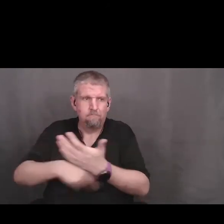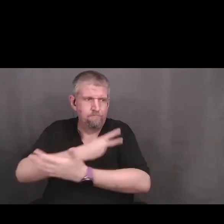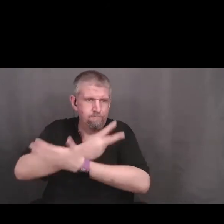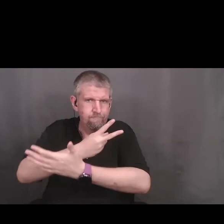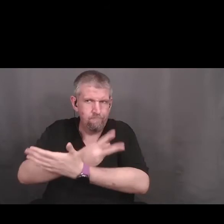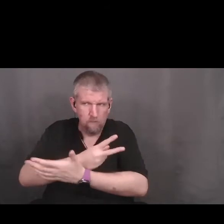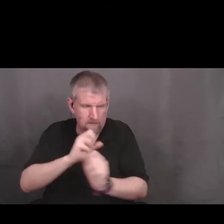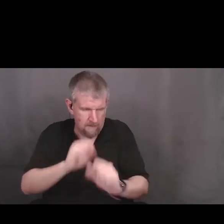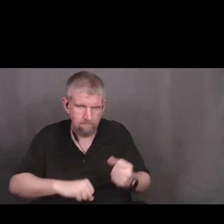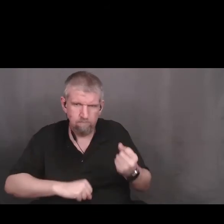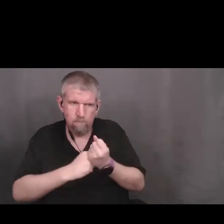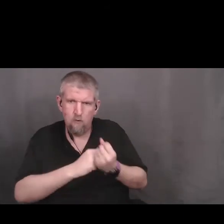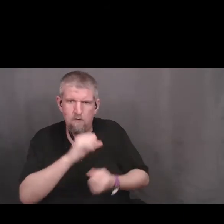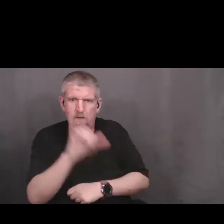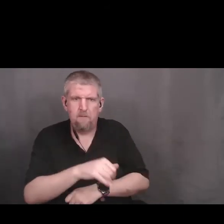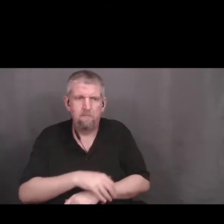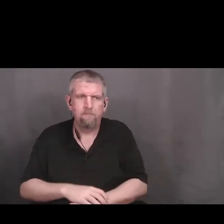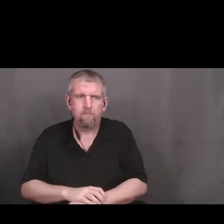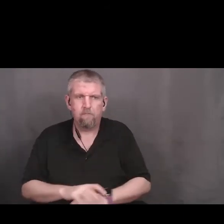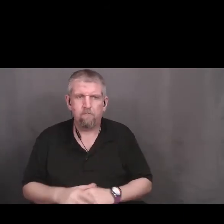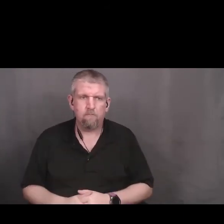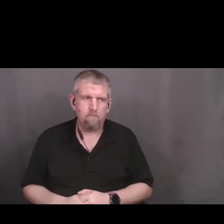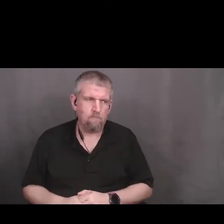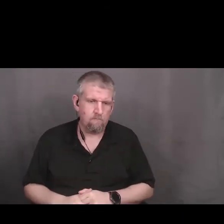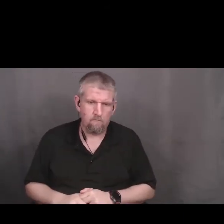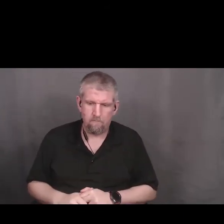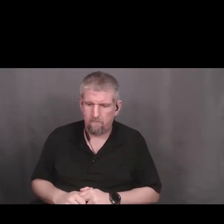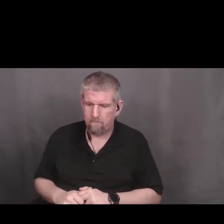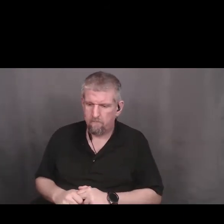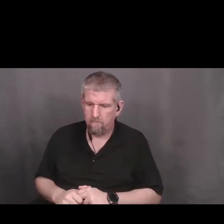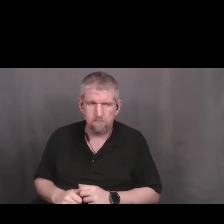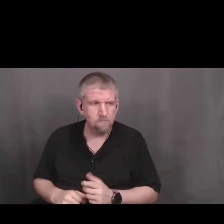Next, I'm going to talk briefly about certain services that VR can provide